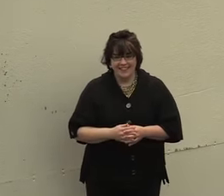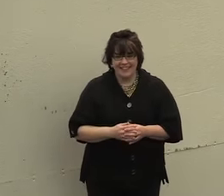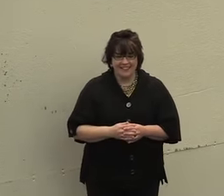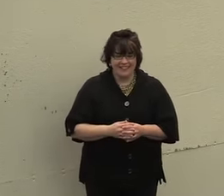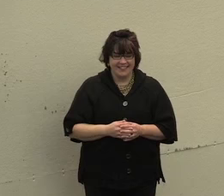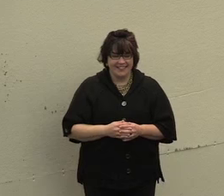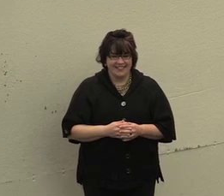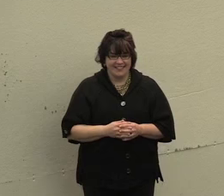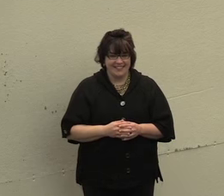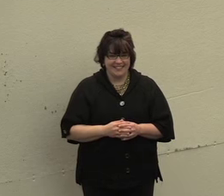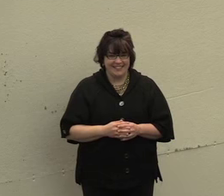Is there any other?